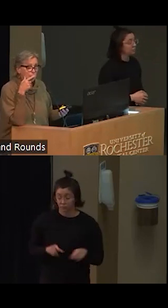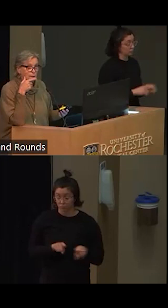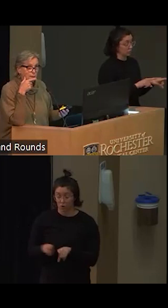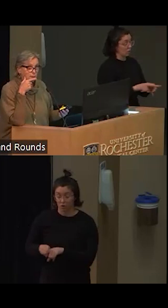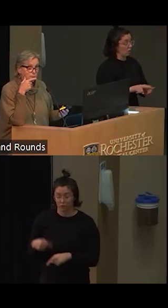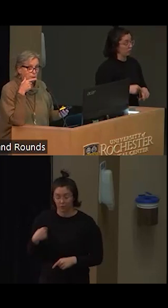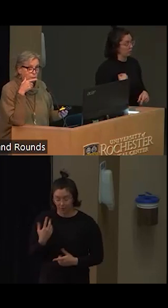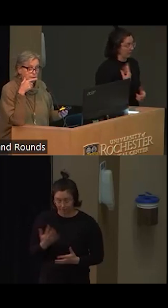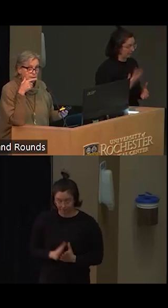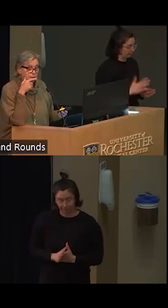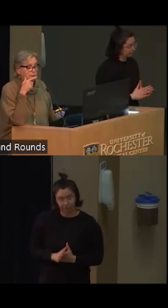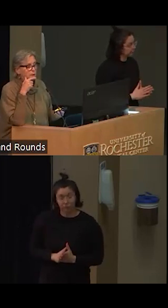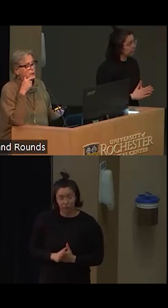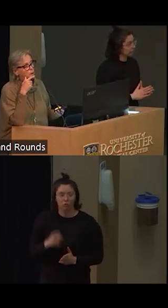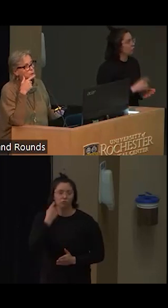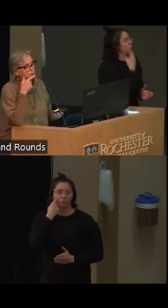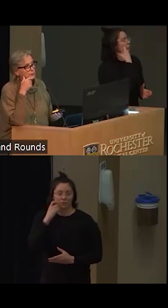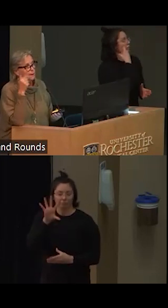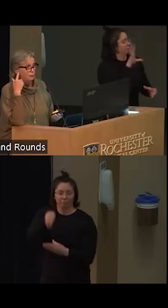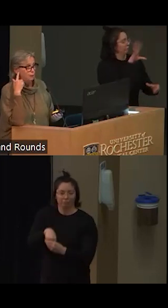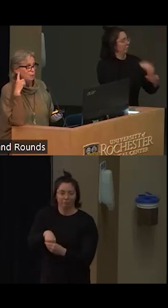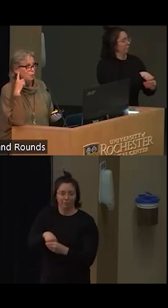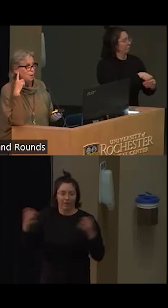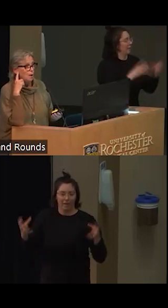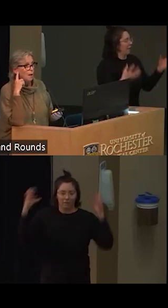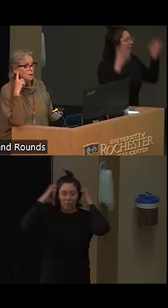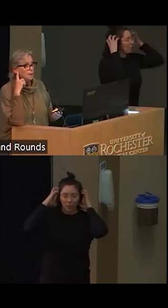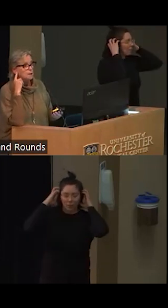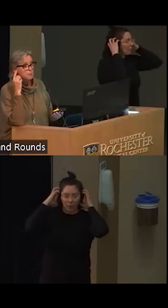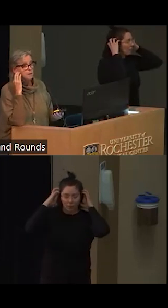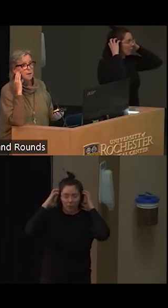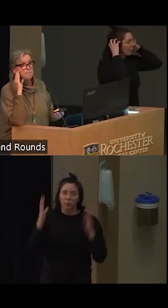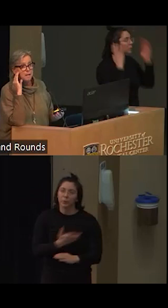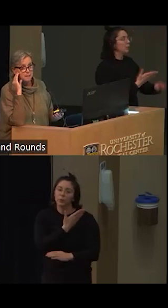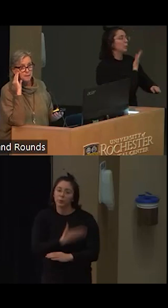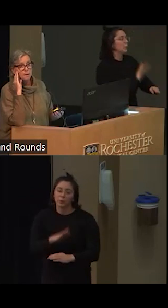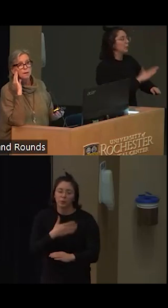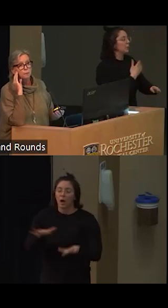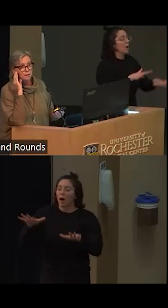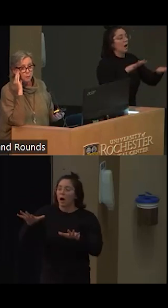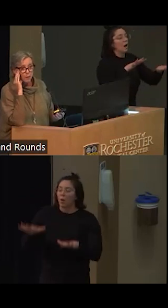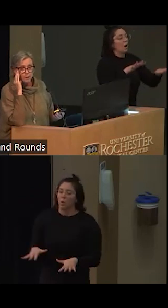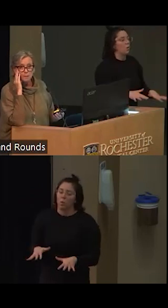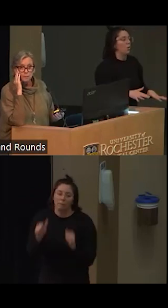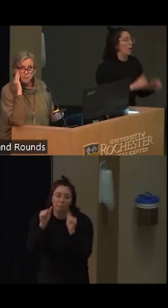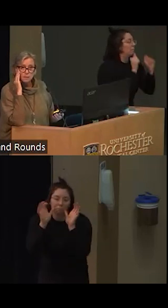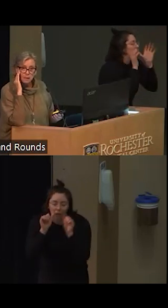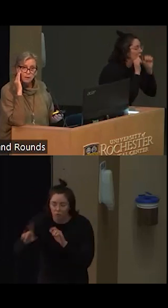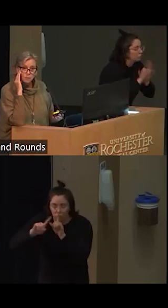uh recently included headphones and it has been amazing the response that patients have